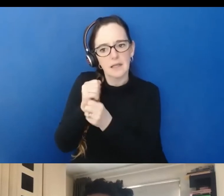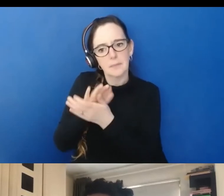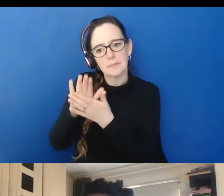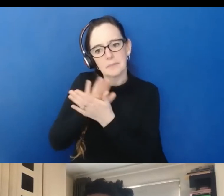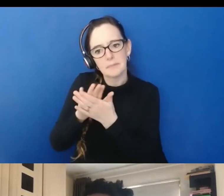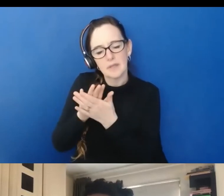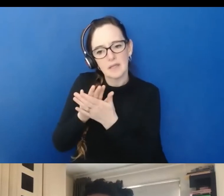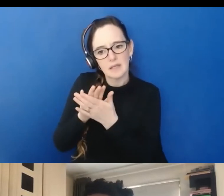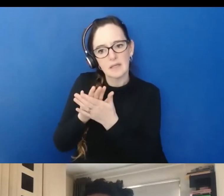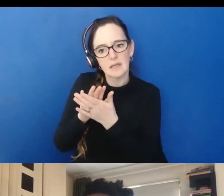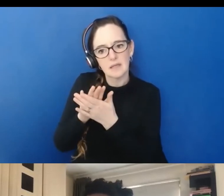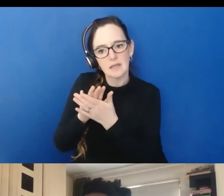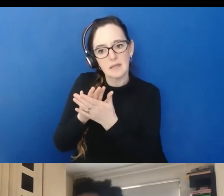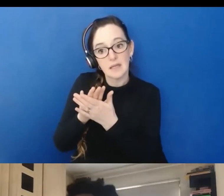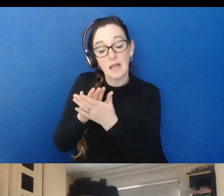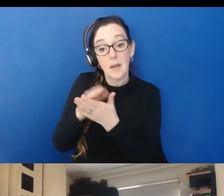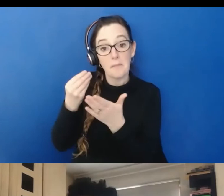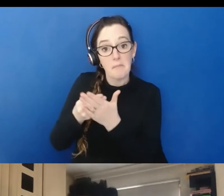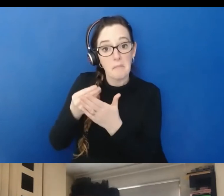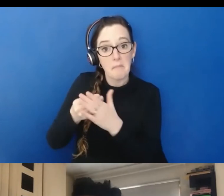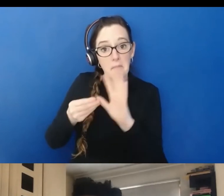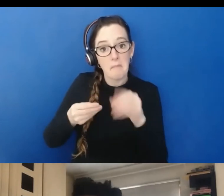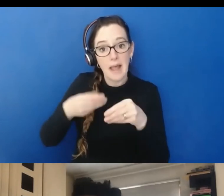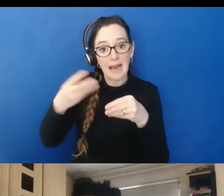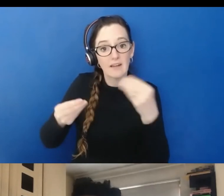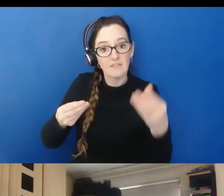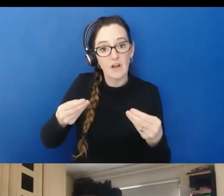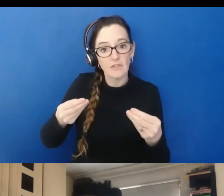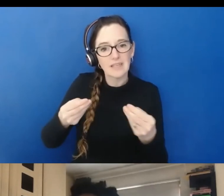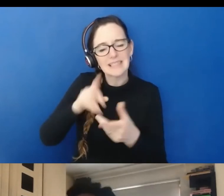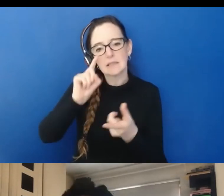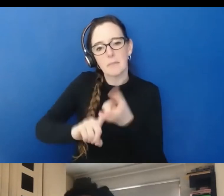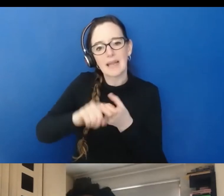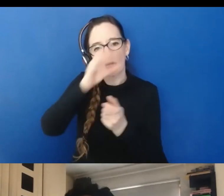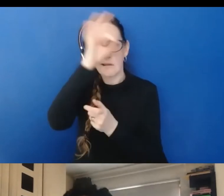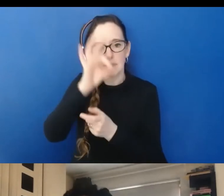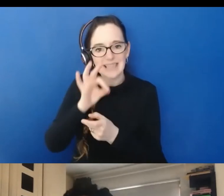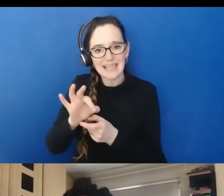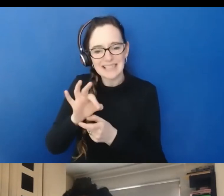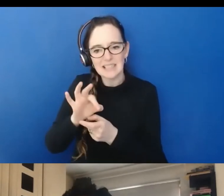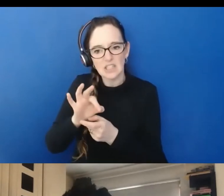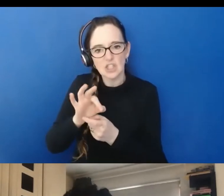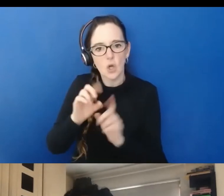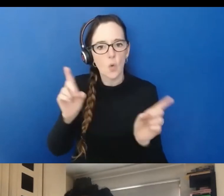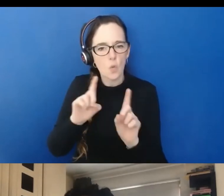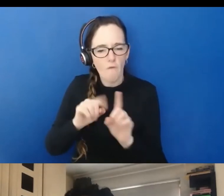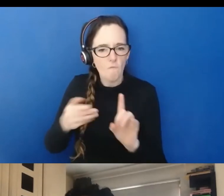allocation for collective working. So, he s a performer and works with a group